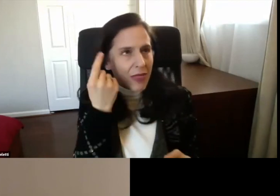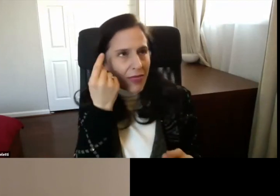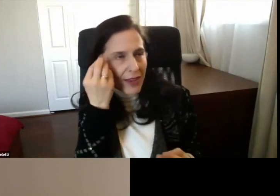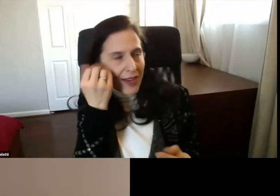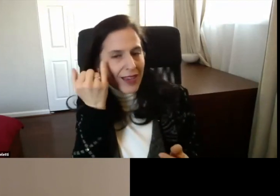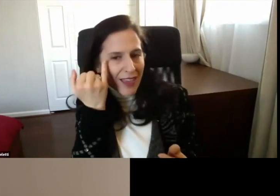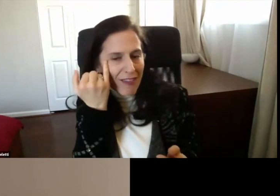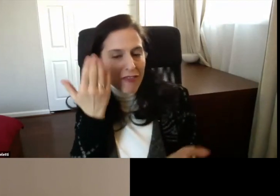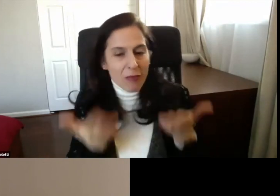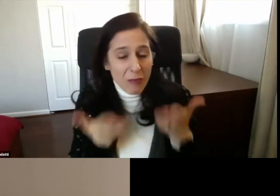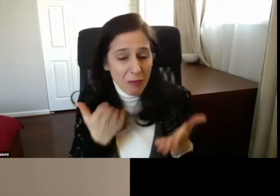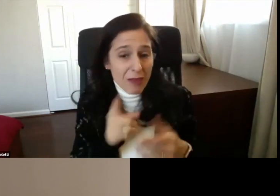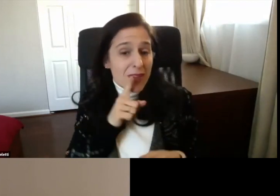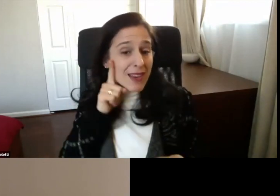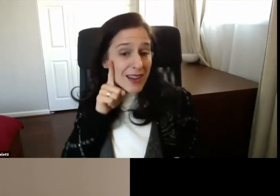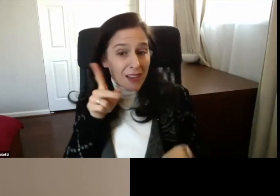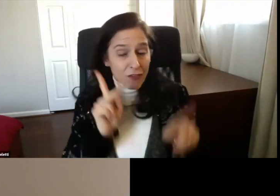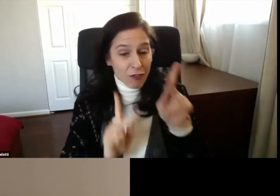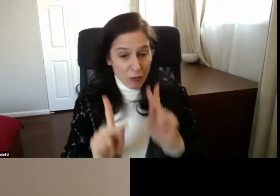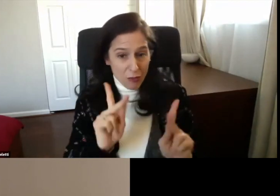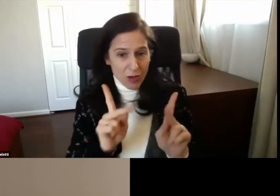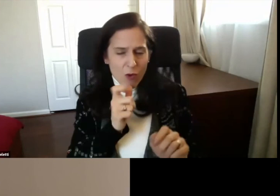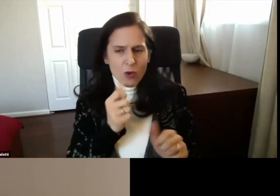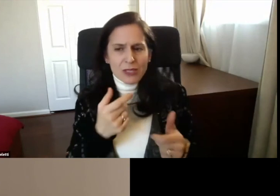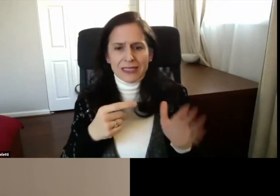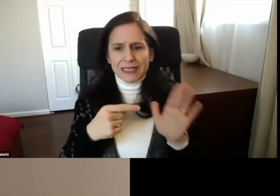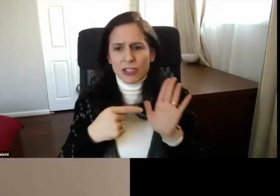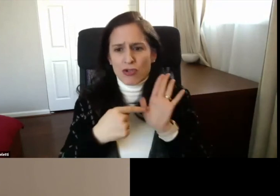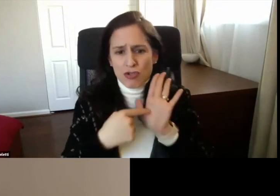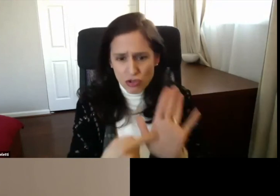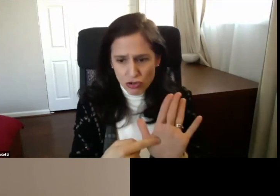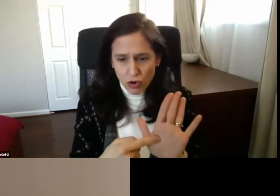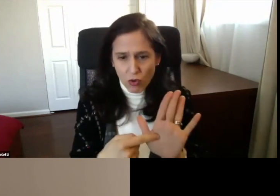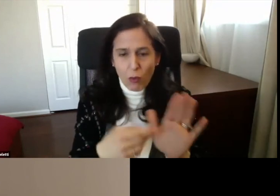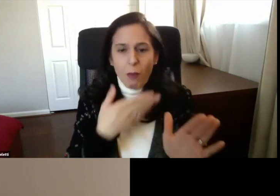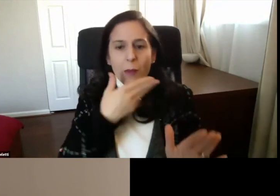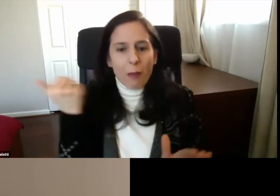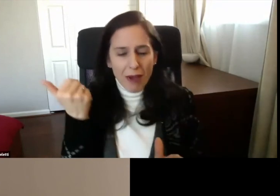which was the most difficult i'm thinking about that and